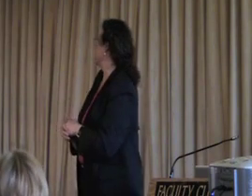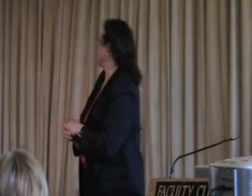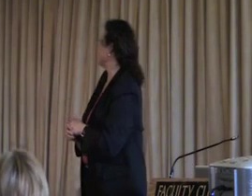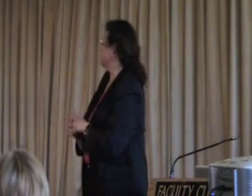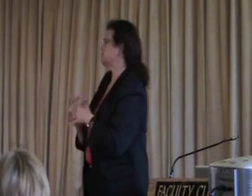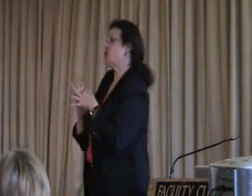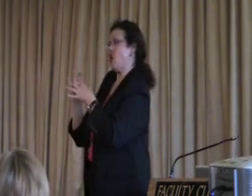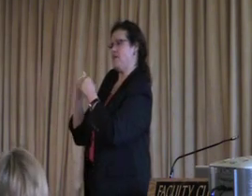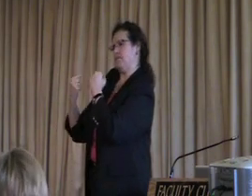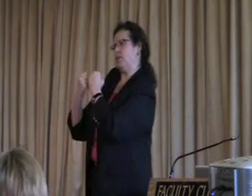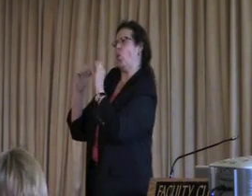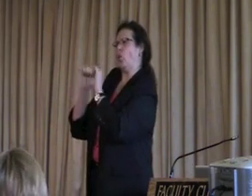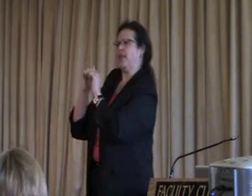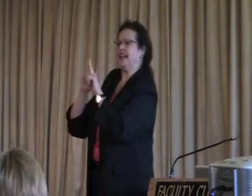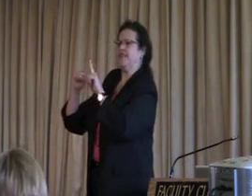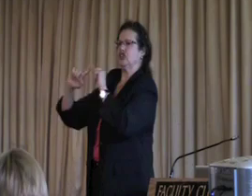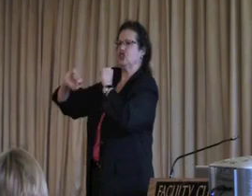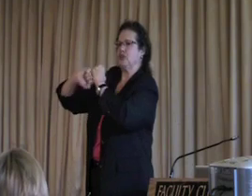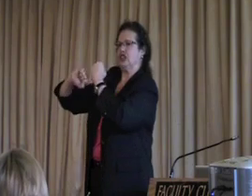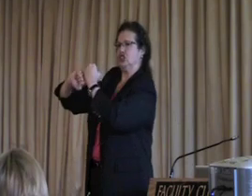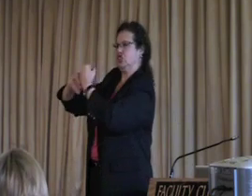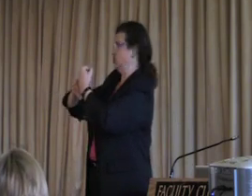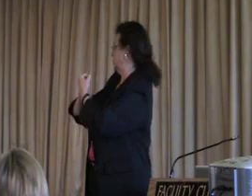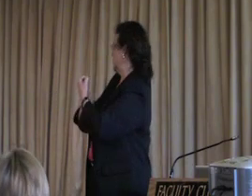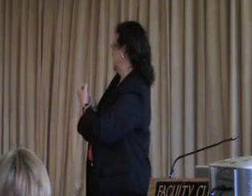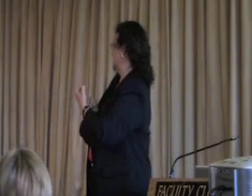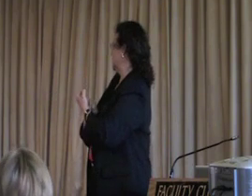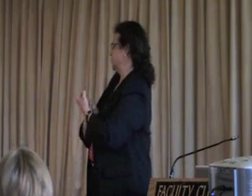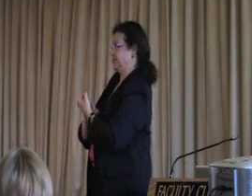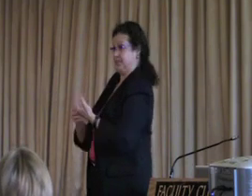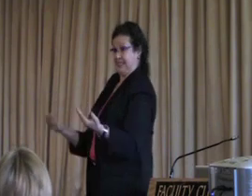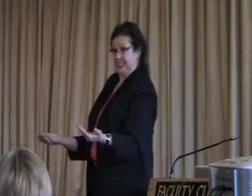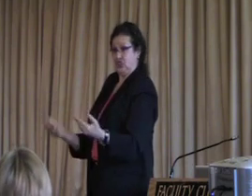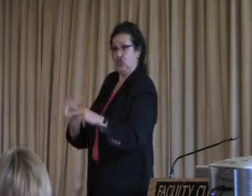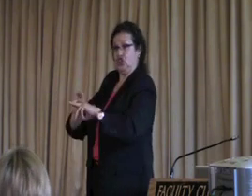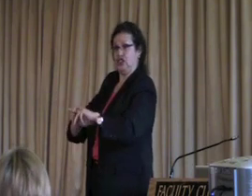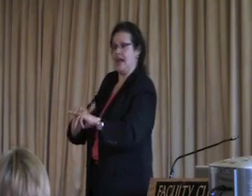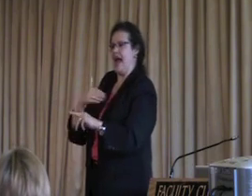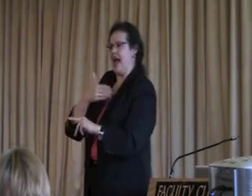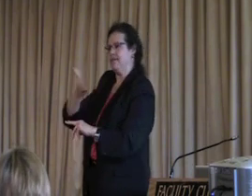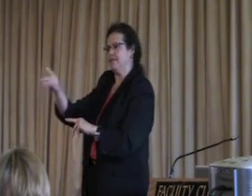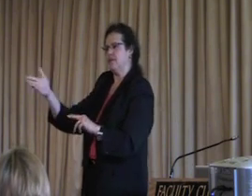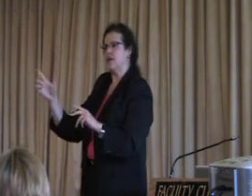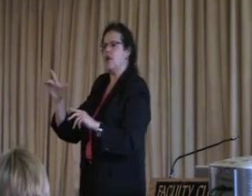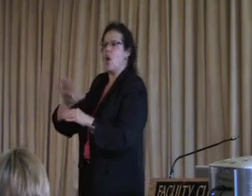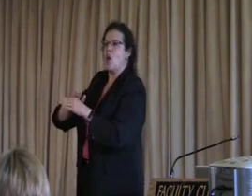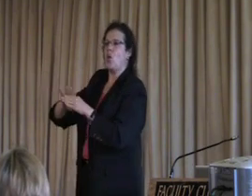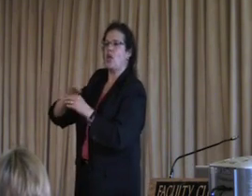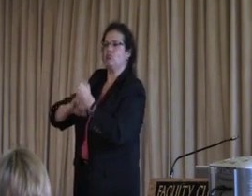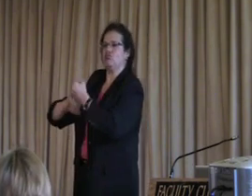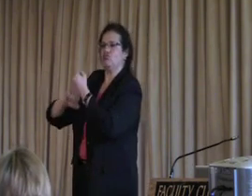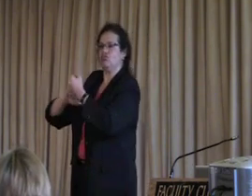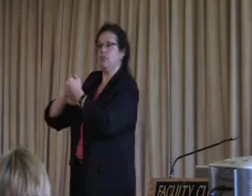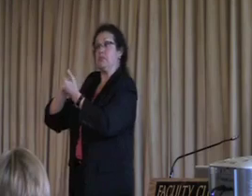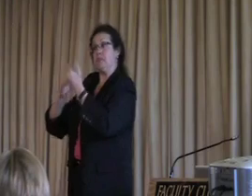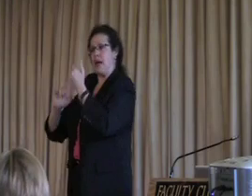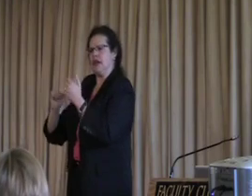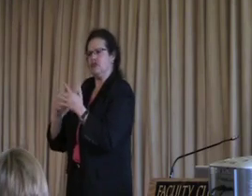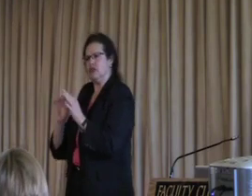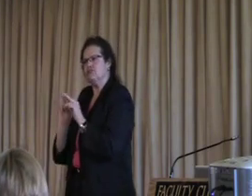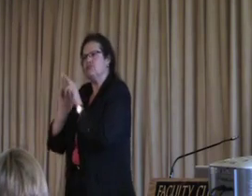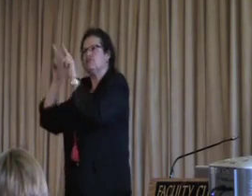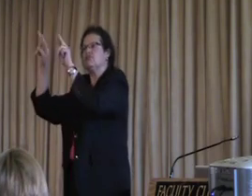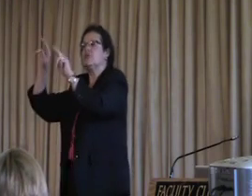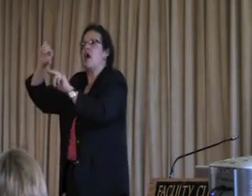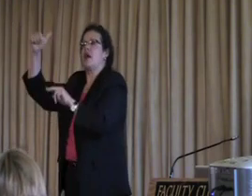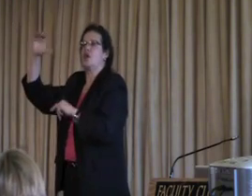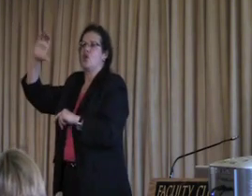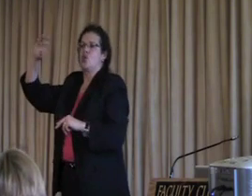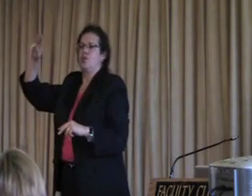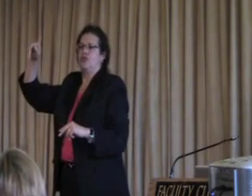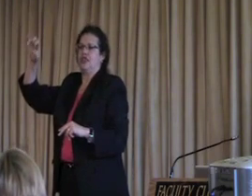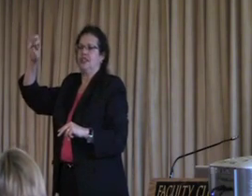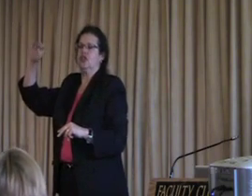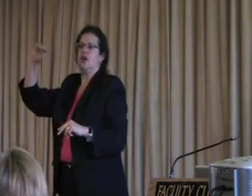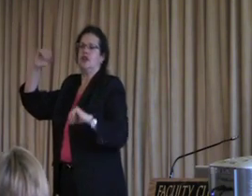And so that will be moving forward. And we have different sponsors. And so that might